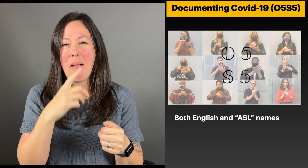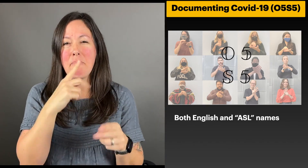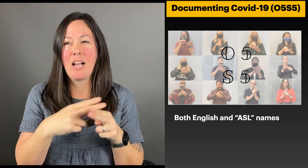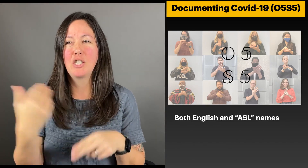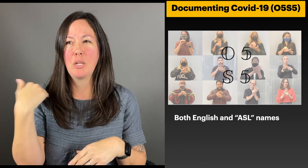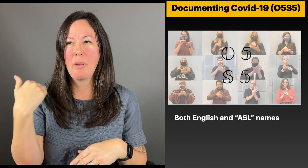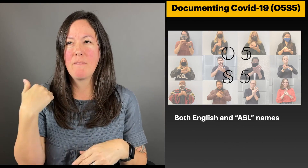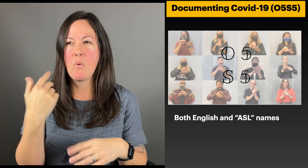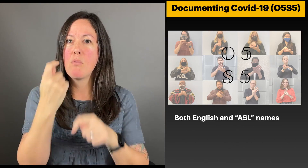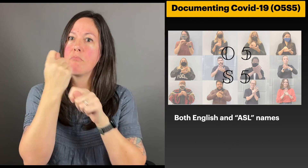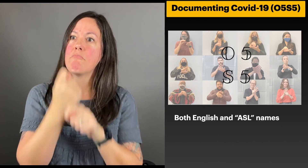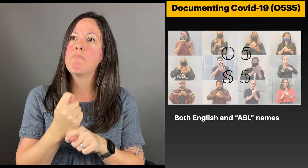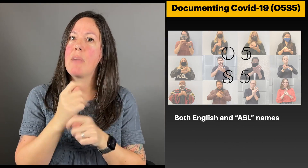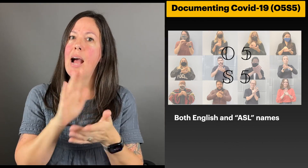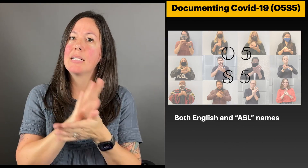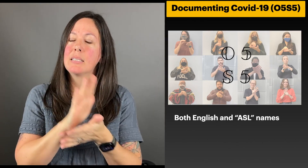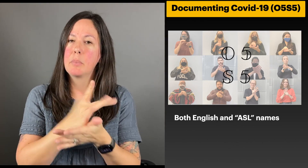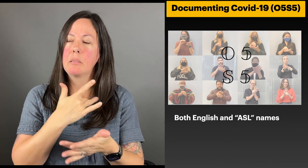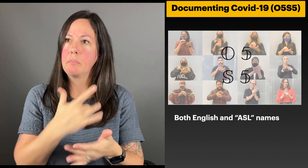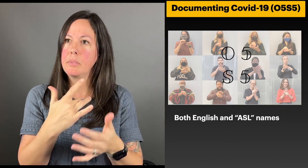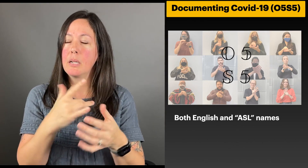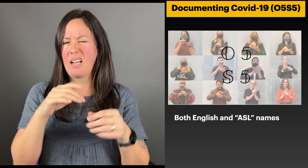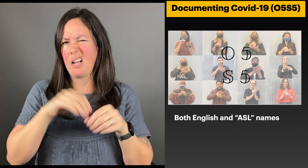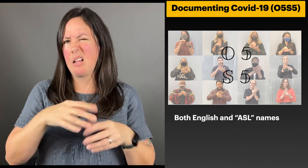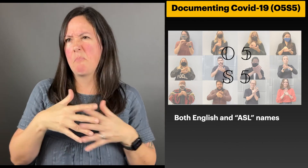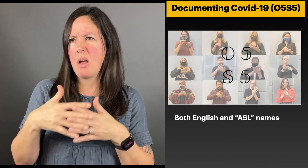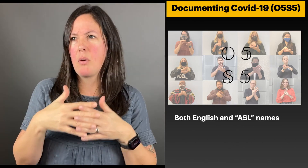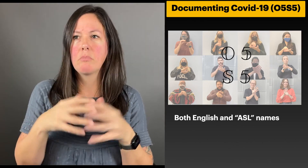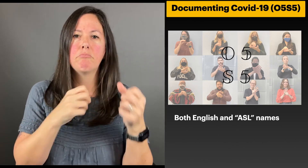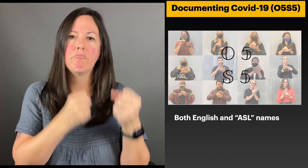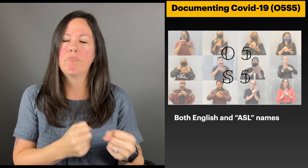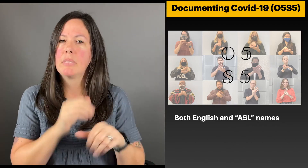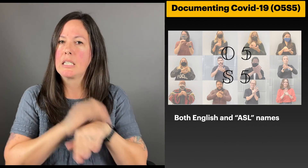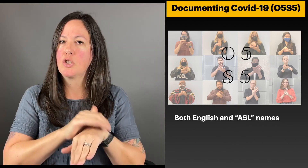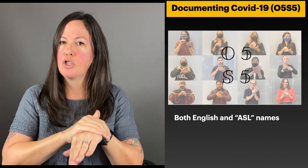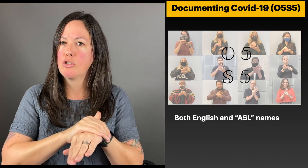acronym the a the letter A for